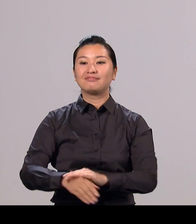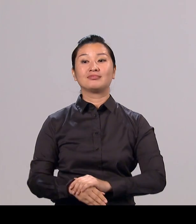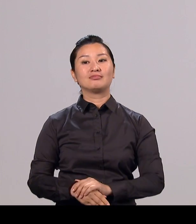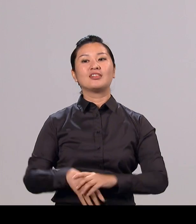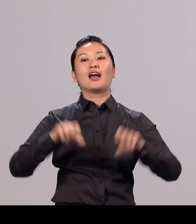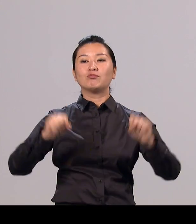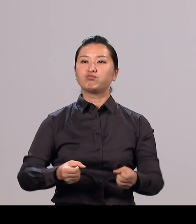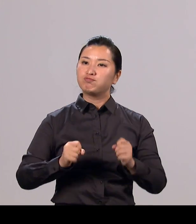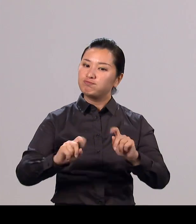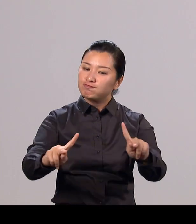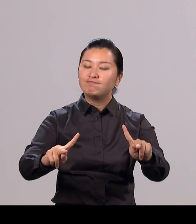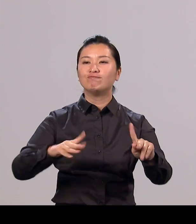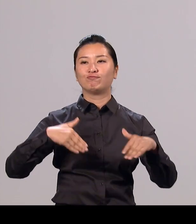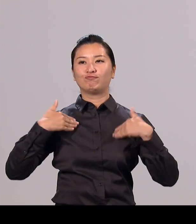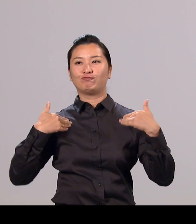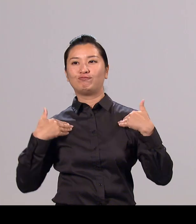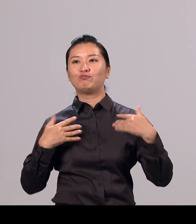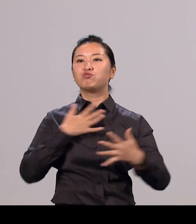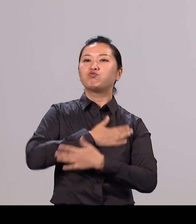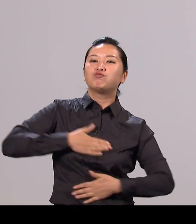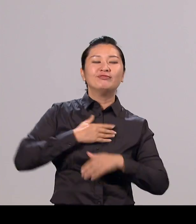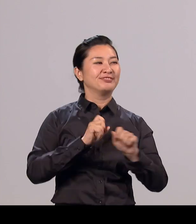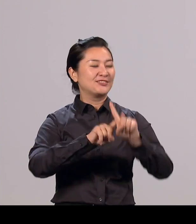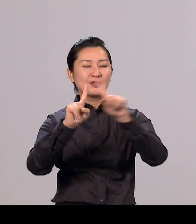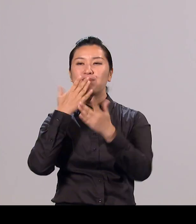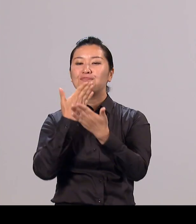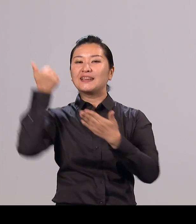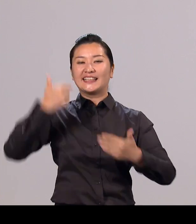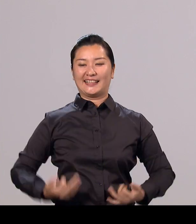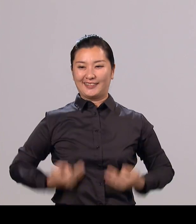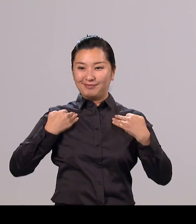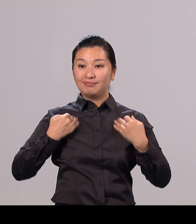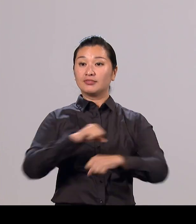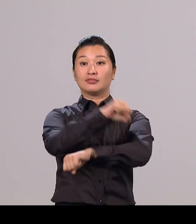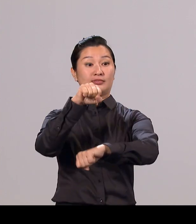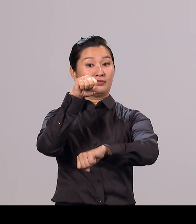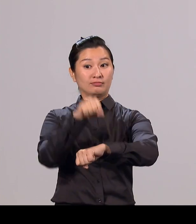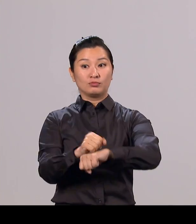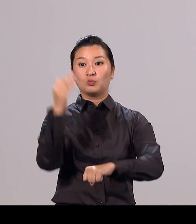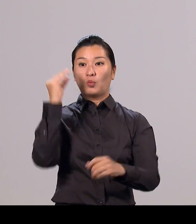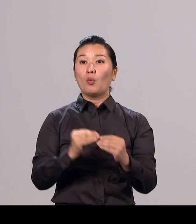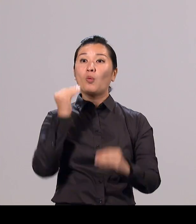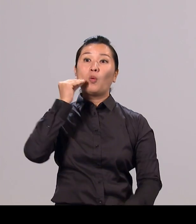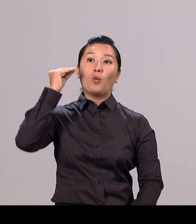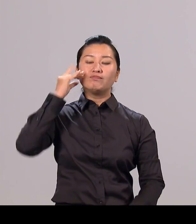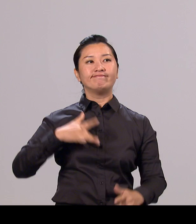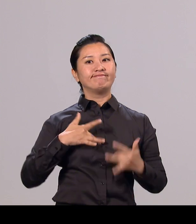At the same time, we want Singapore to be our home. Where we belong, where our families feel safe and secure,